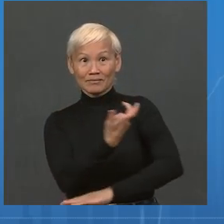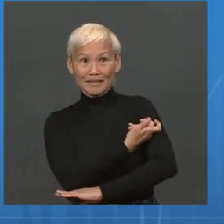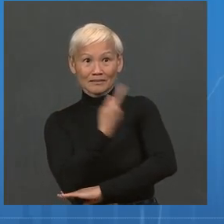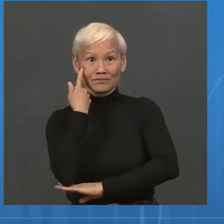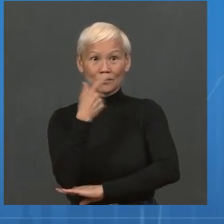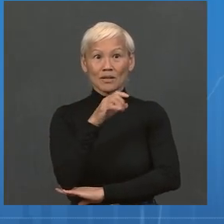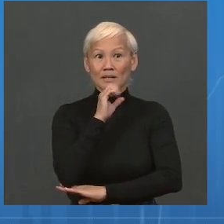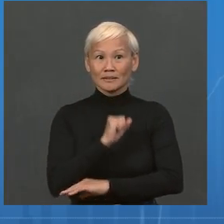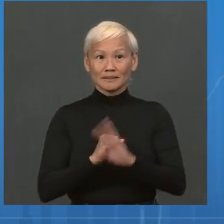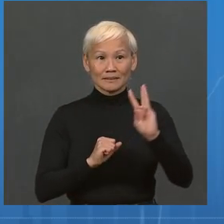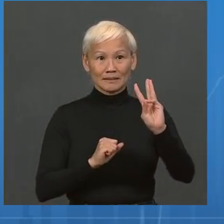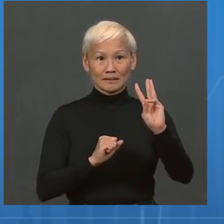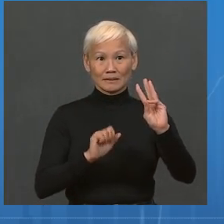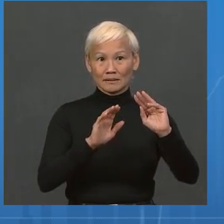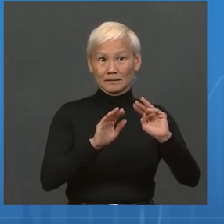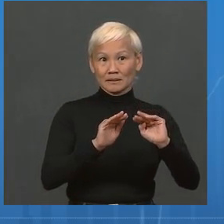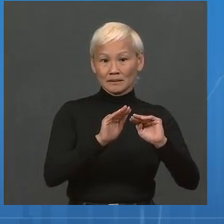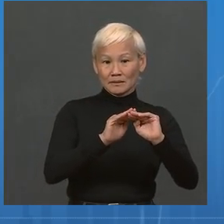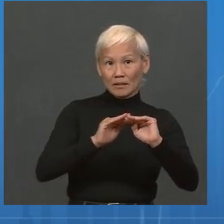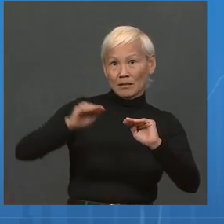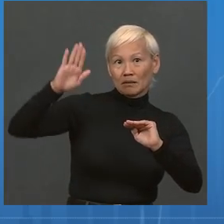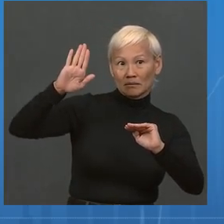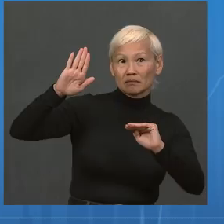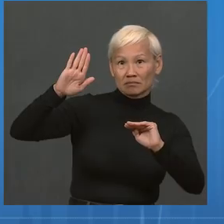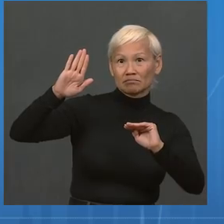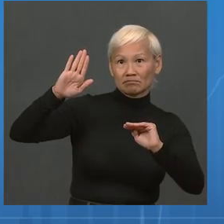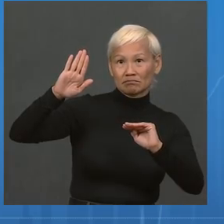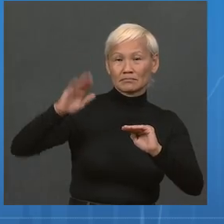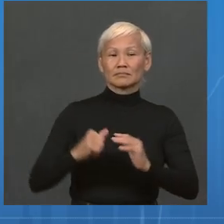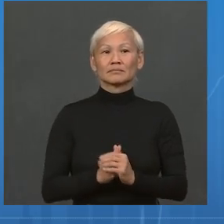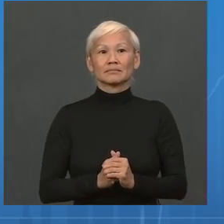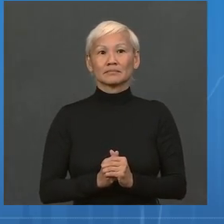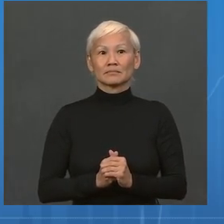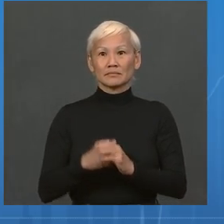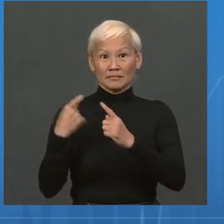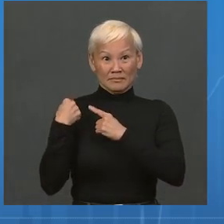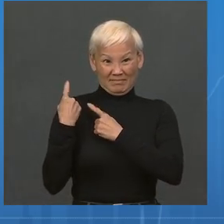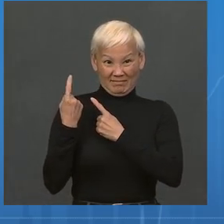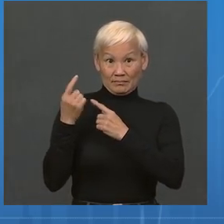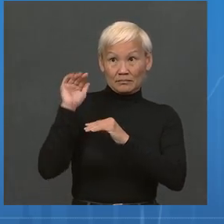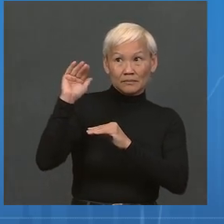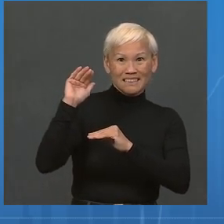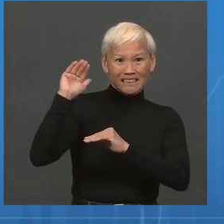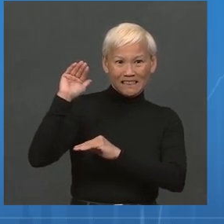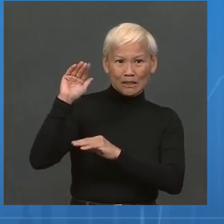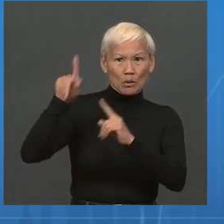And since that day, many of us have been asking, "When will we be able to expand this protection